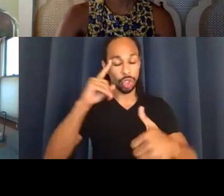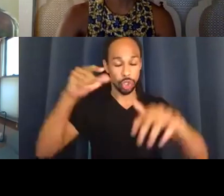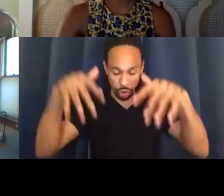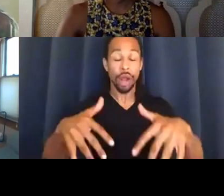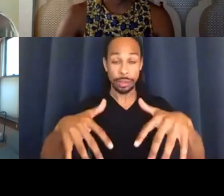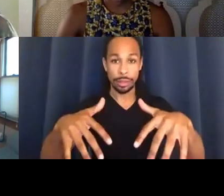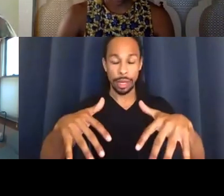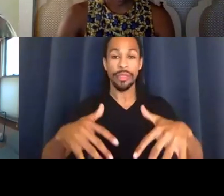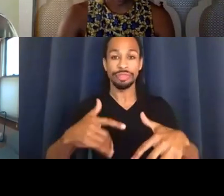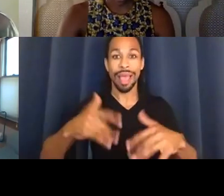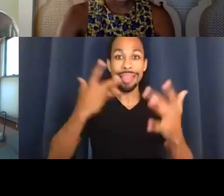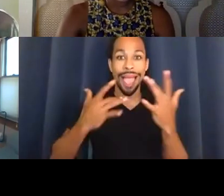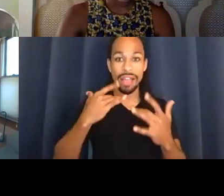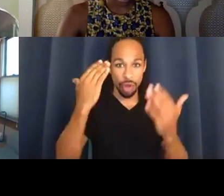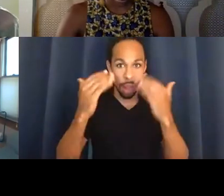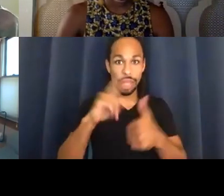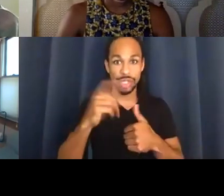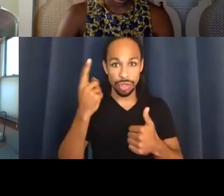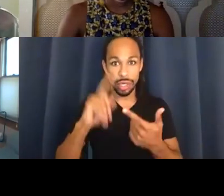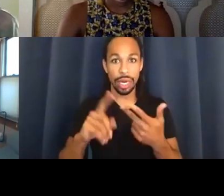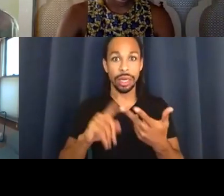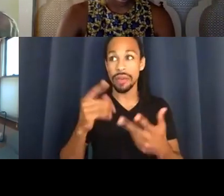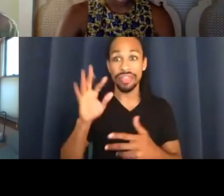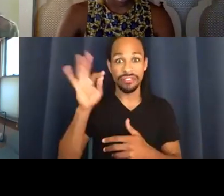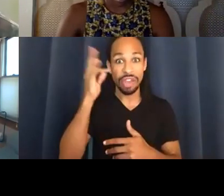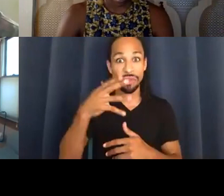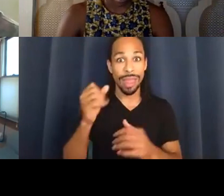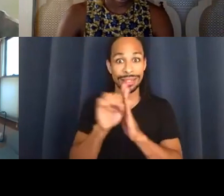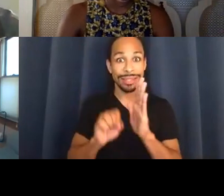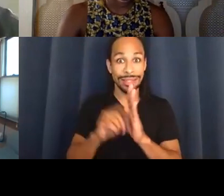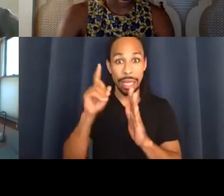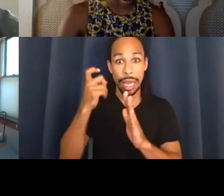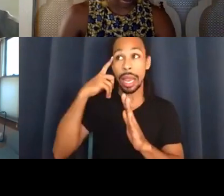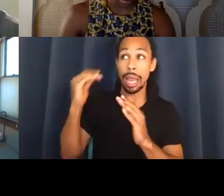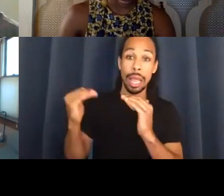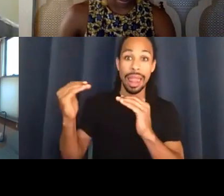and understanding at the federal and state level. Cuomo is doing an awesome job with